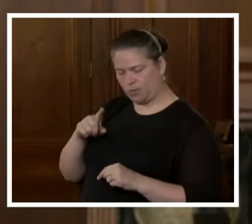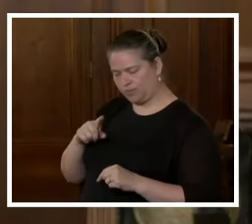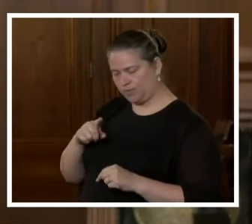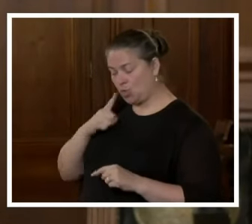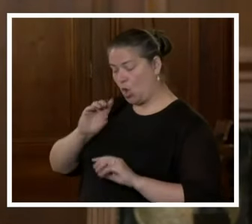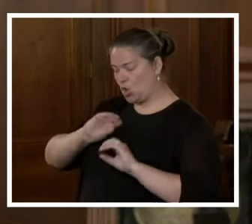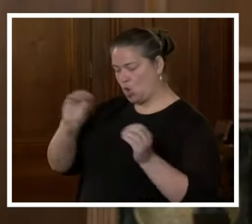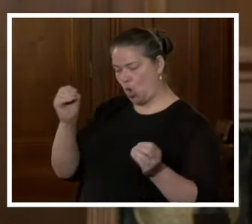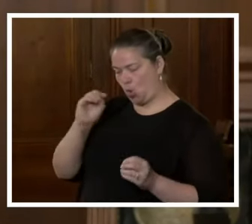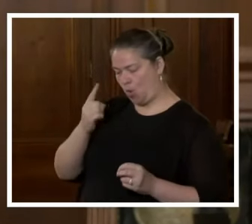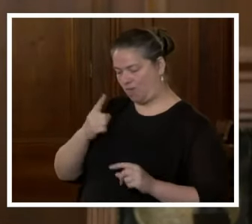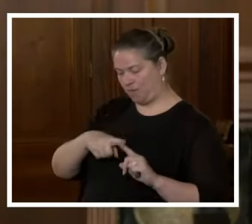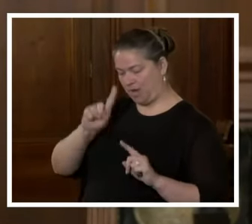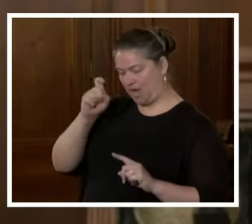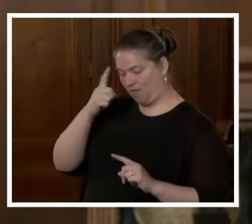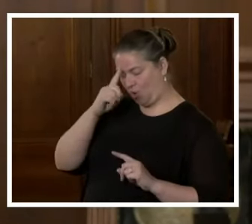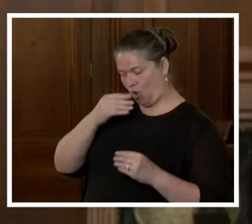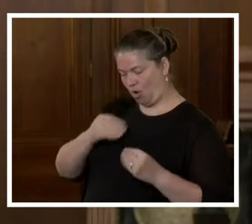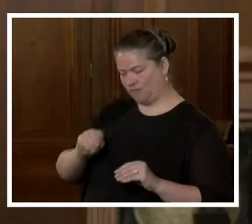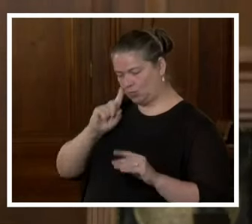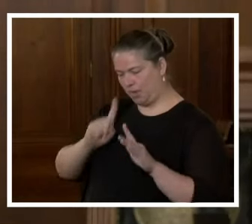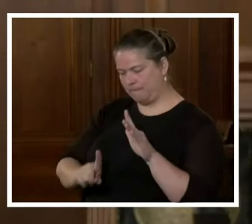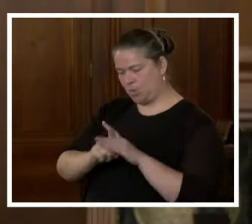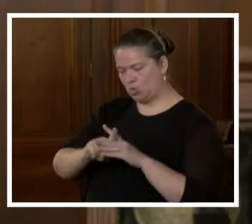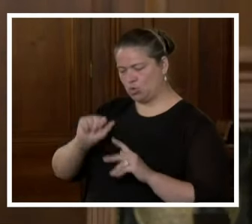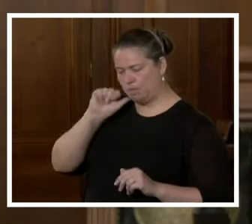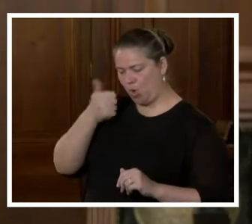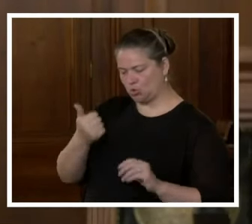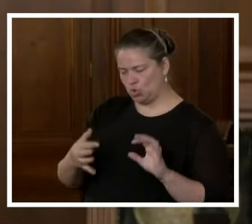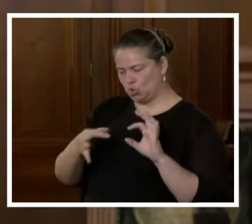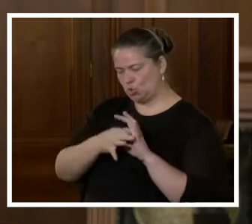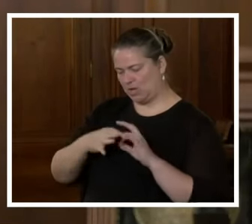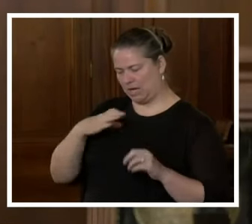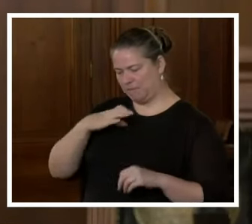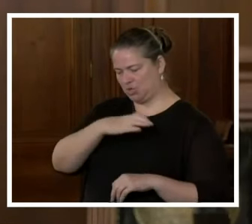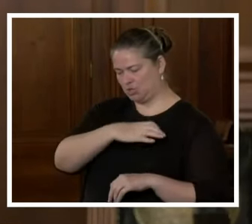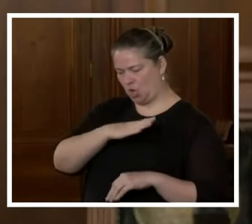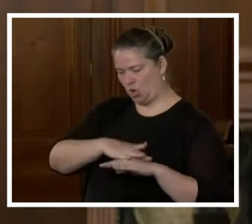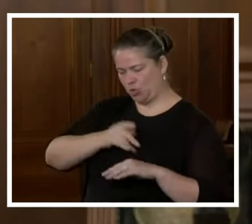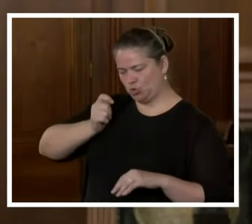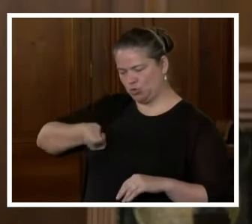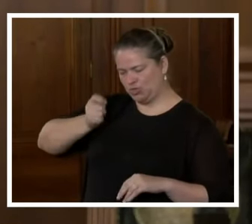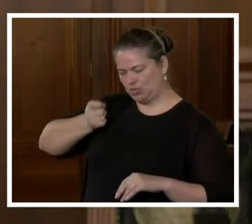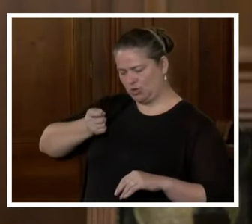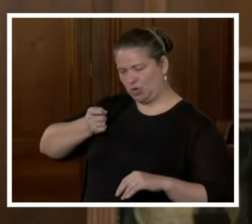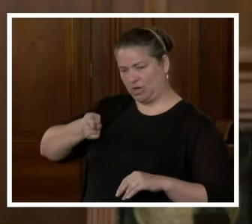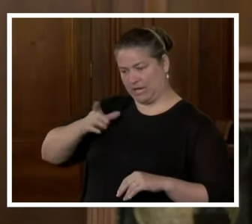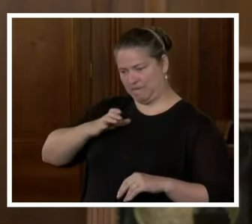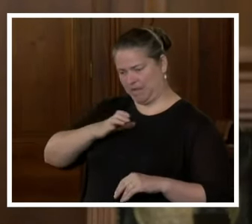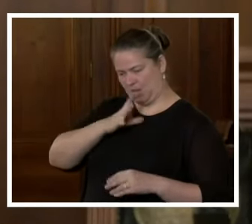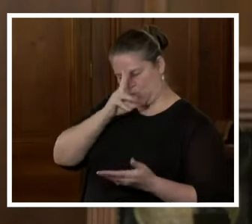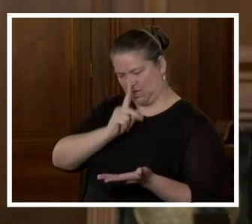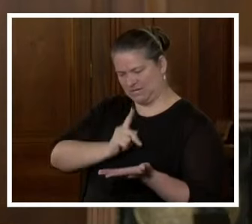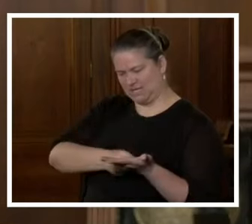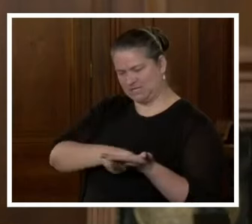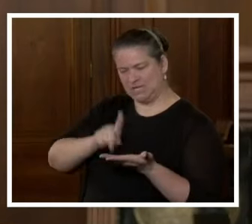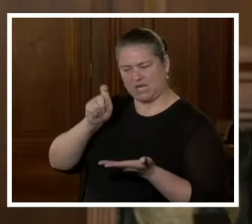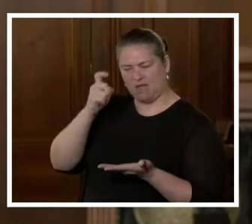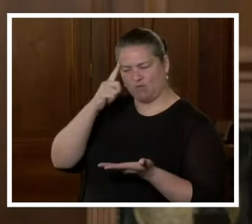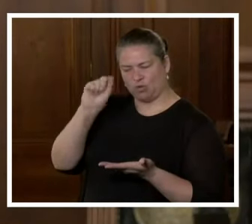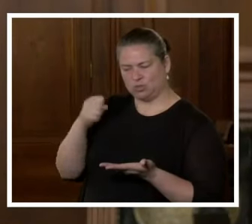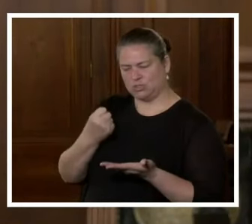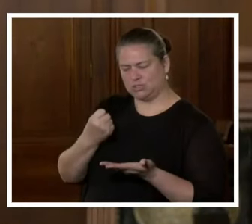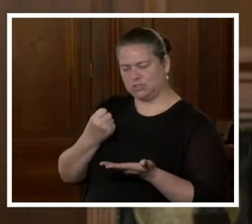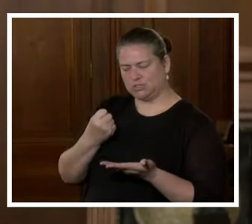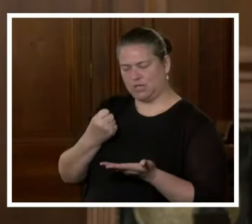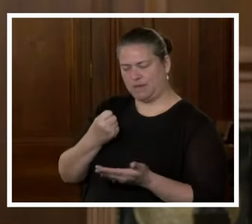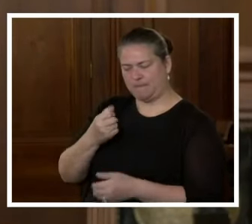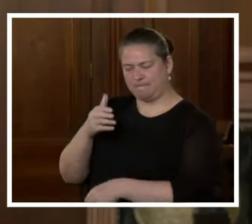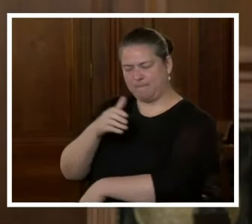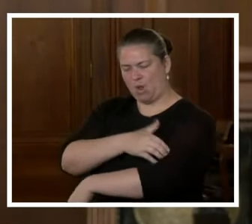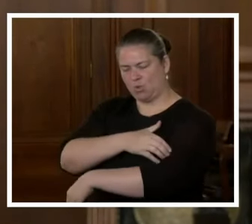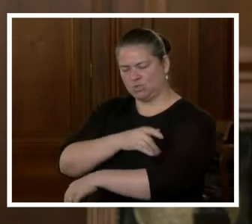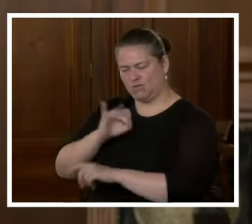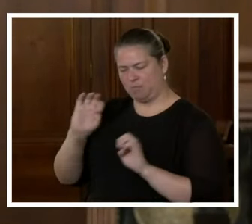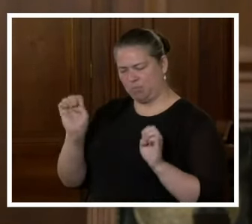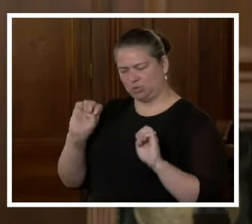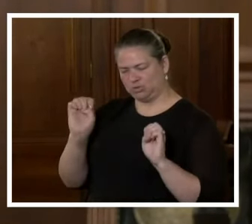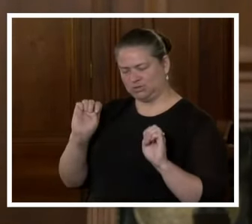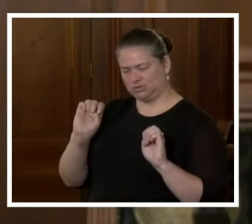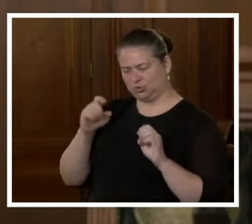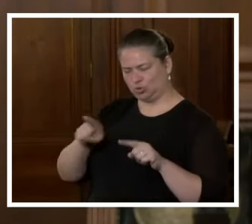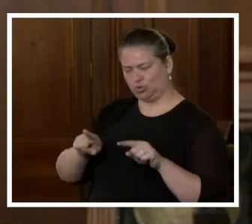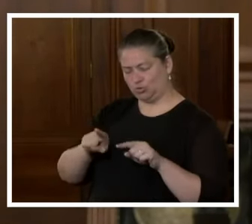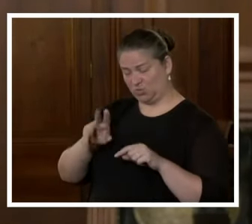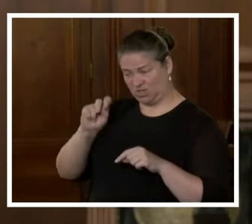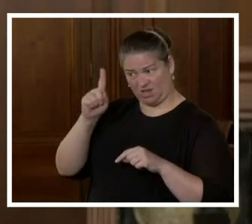WHAT IS YOUR CONCERN THAT --